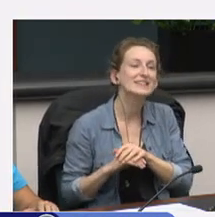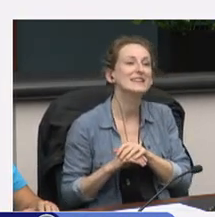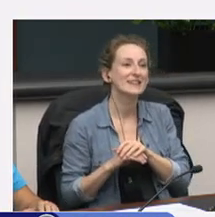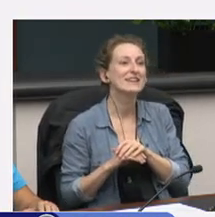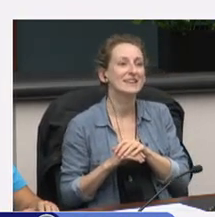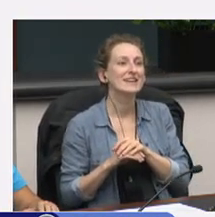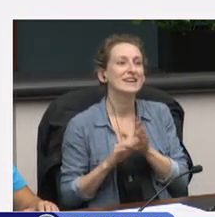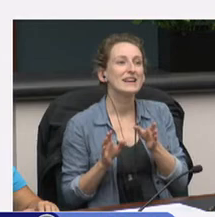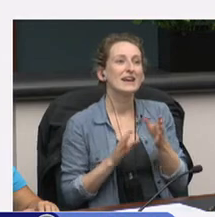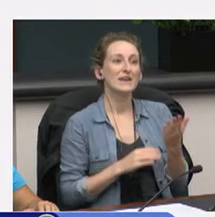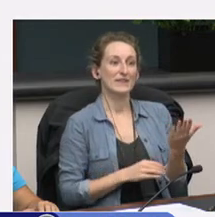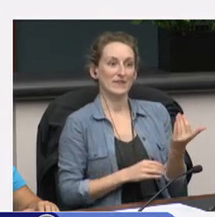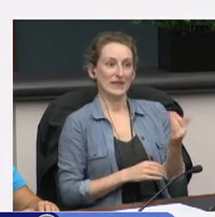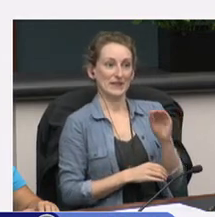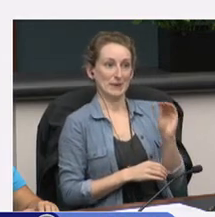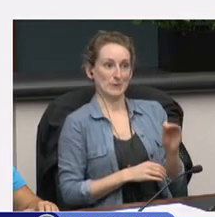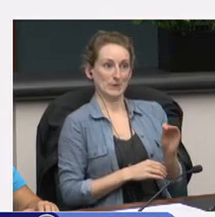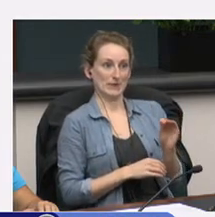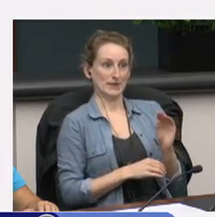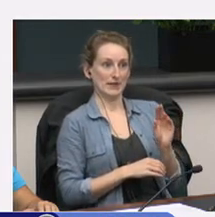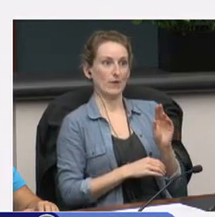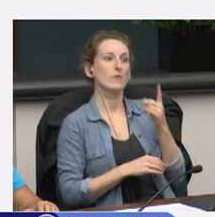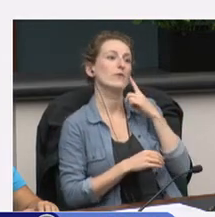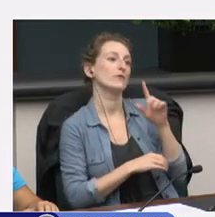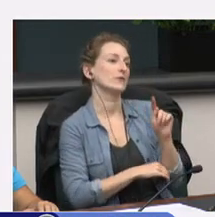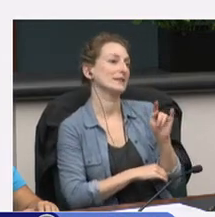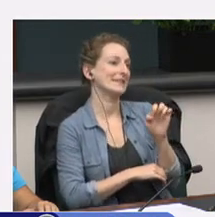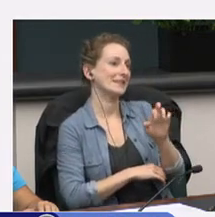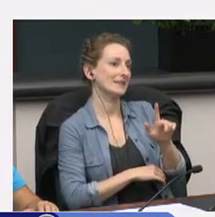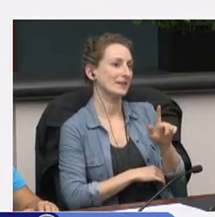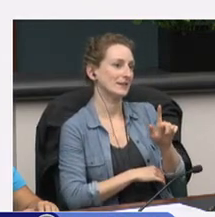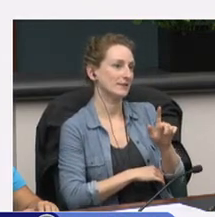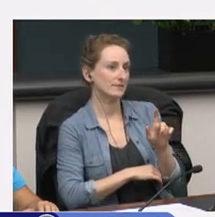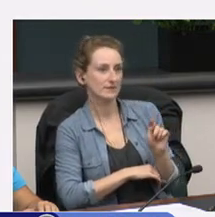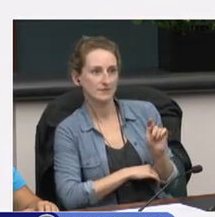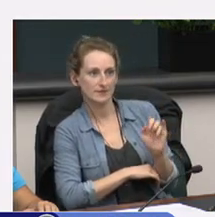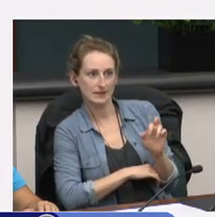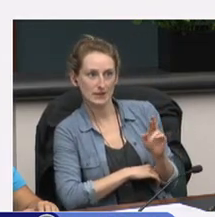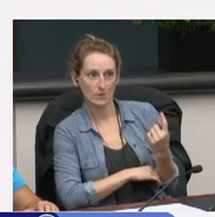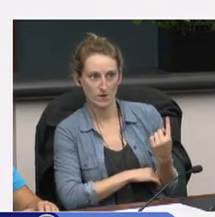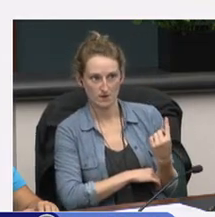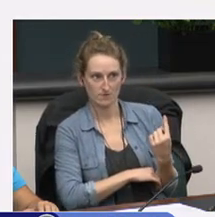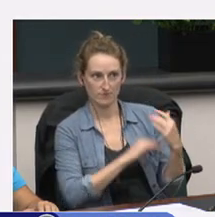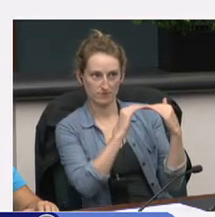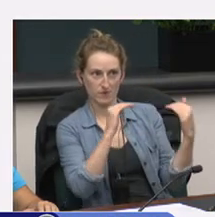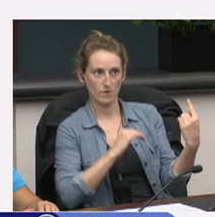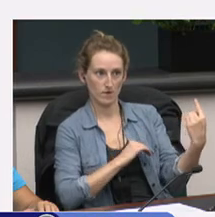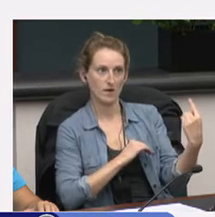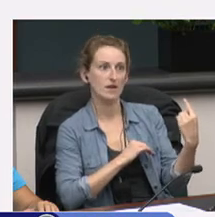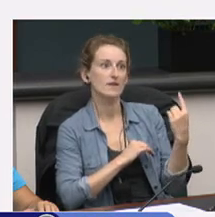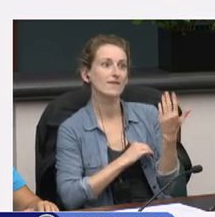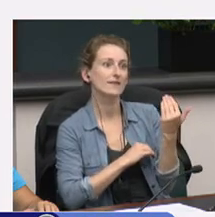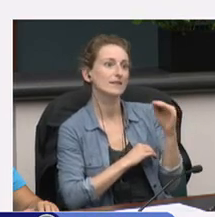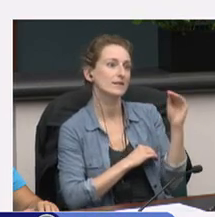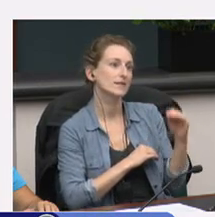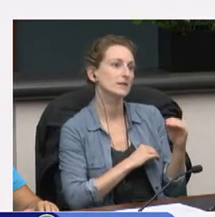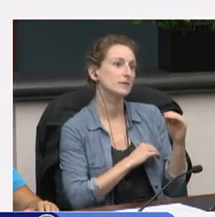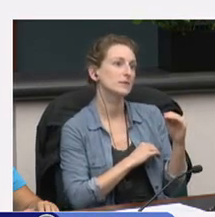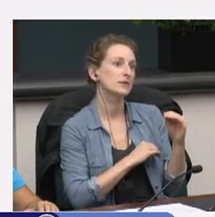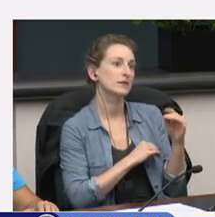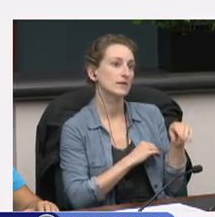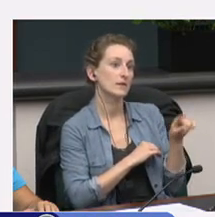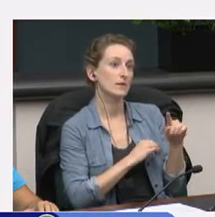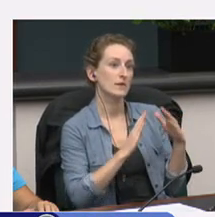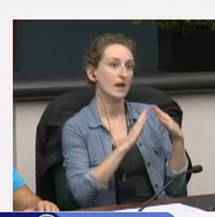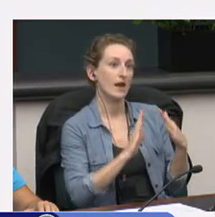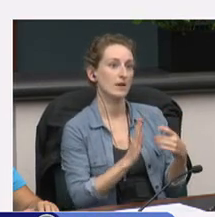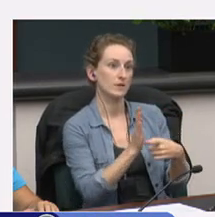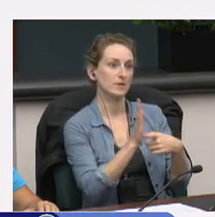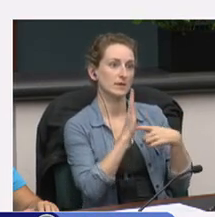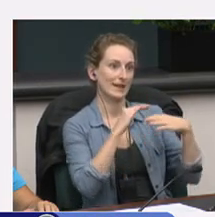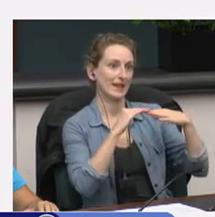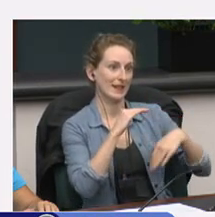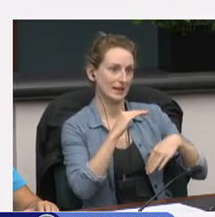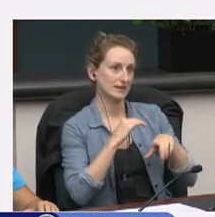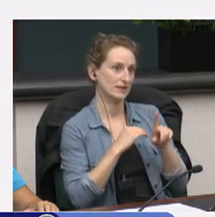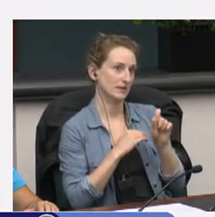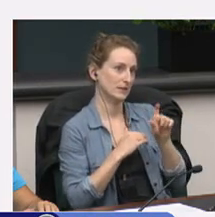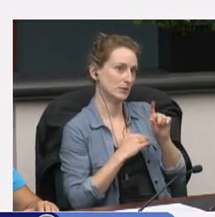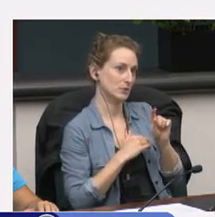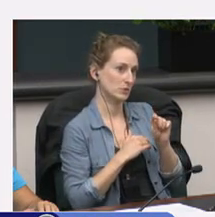need to be affordable at a rate of 120 percent of annual median income tier 2 7